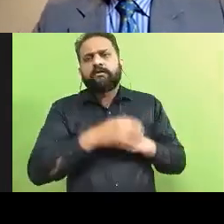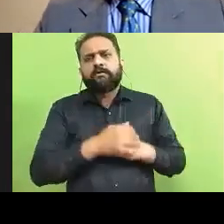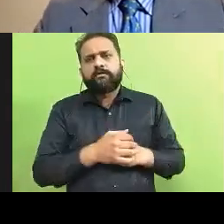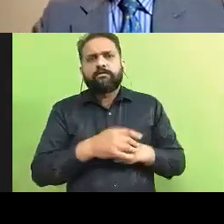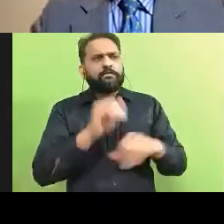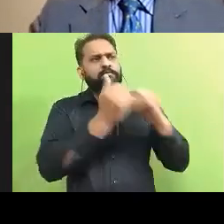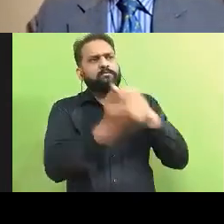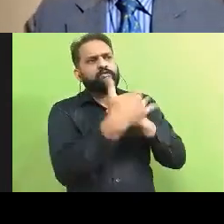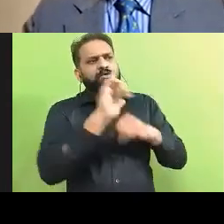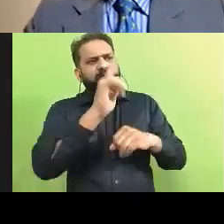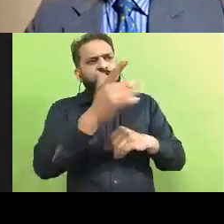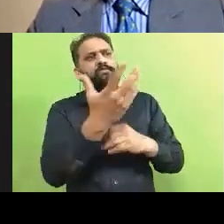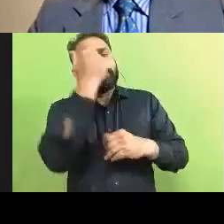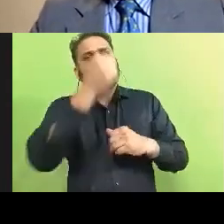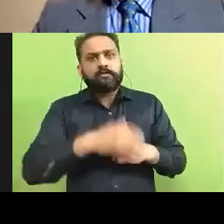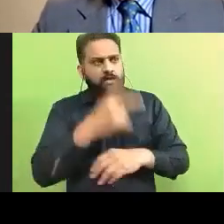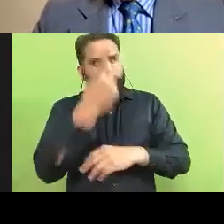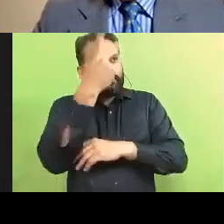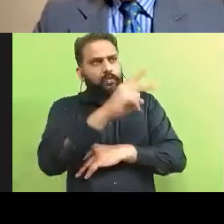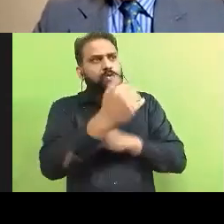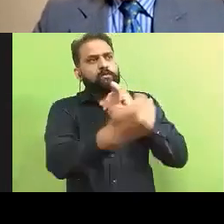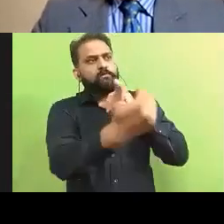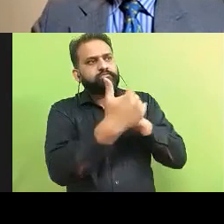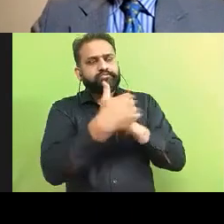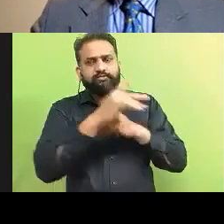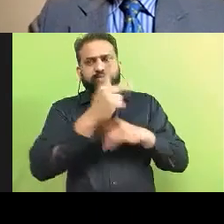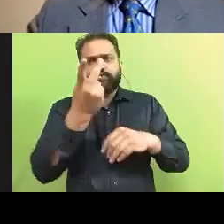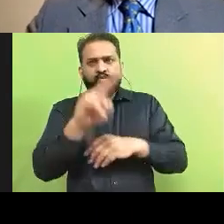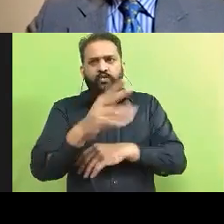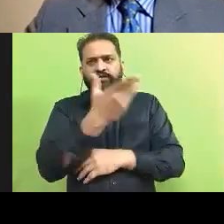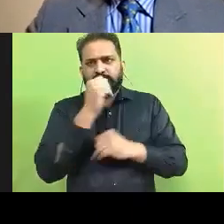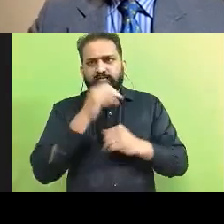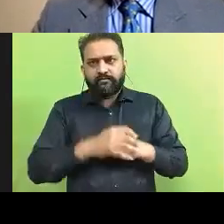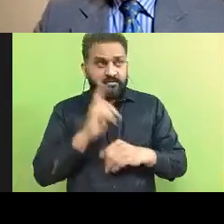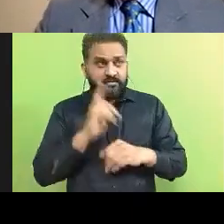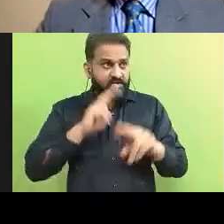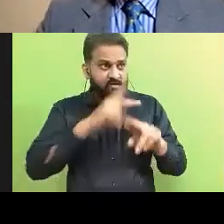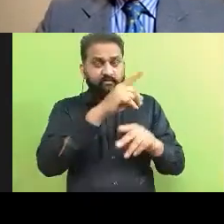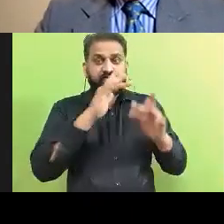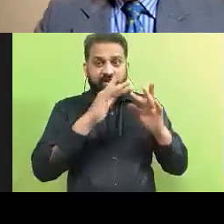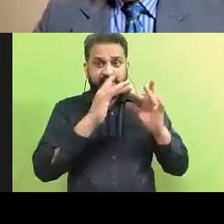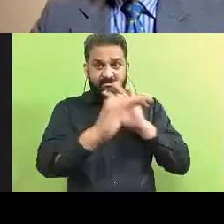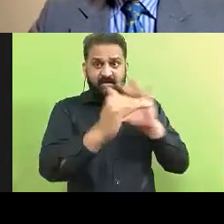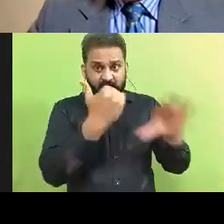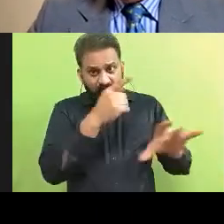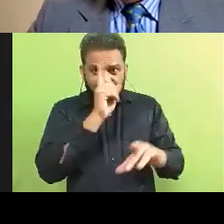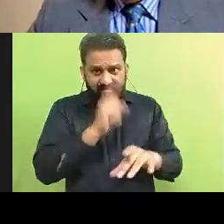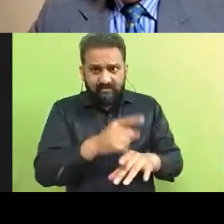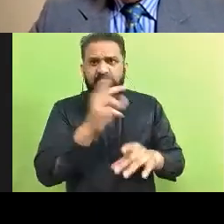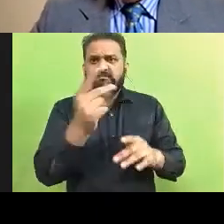it took two days time to come to me if you have sent by email called me on phone then